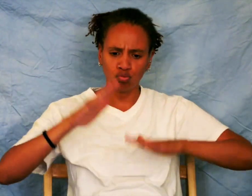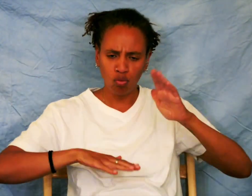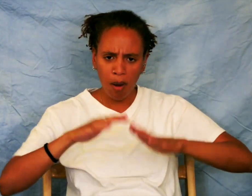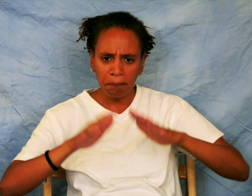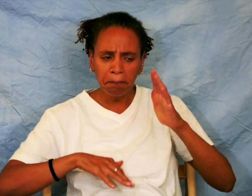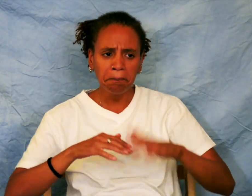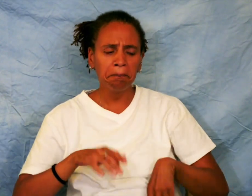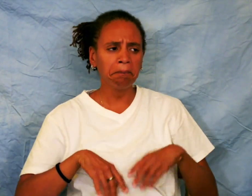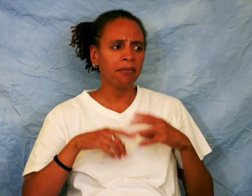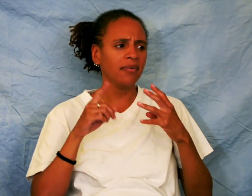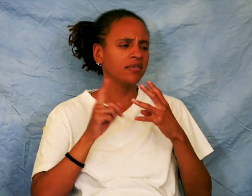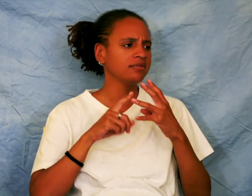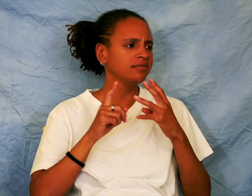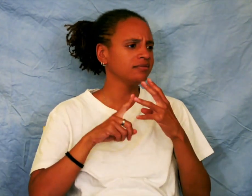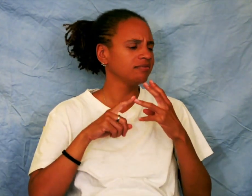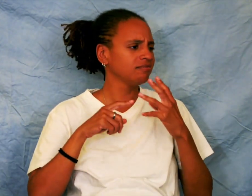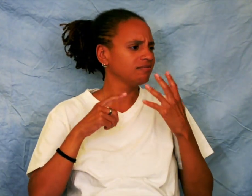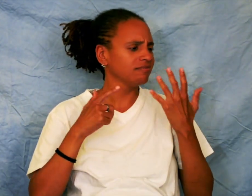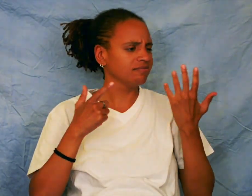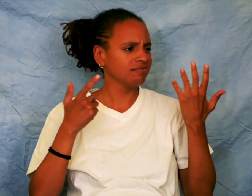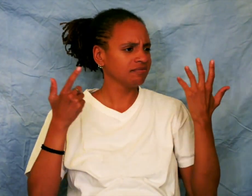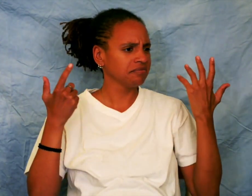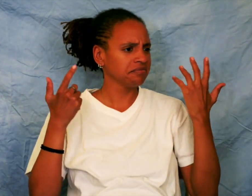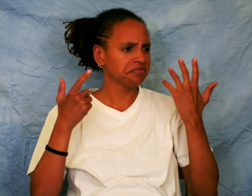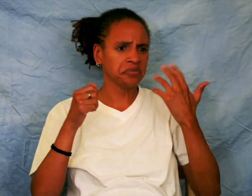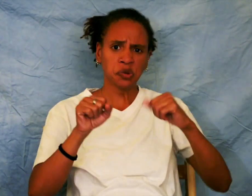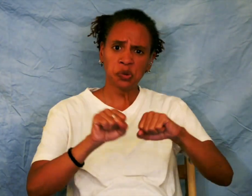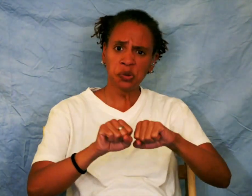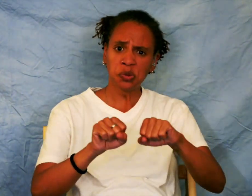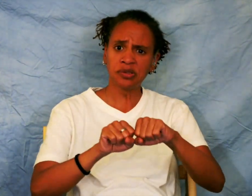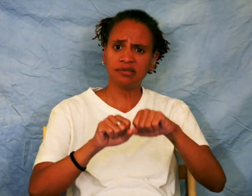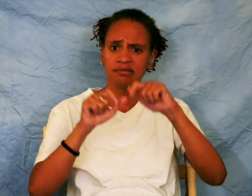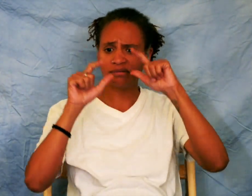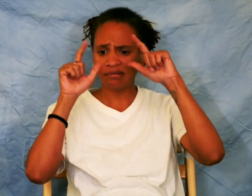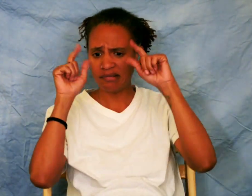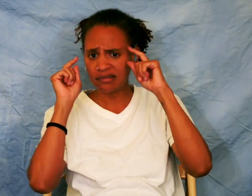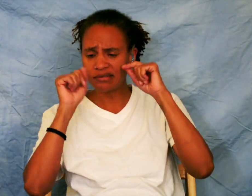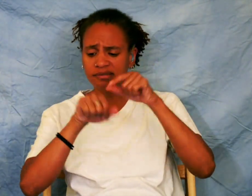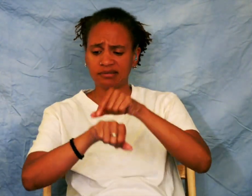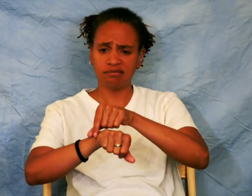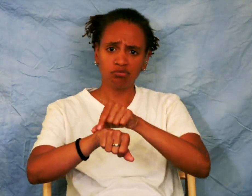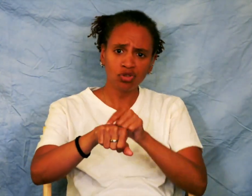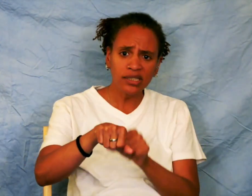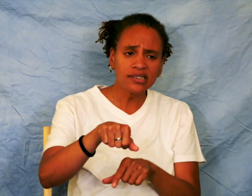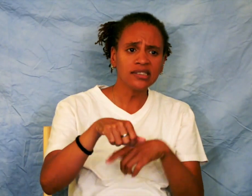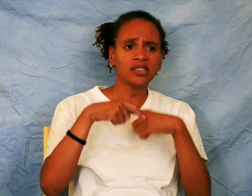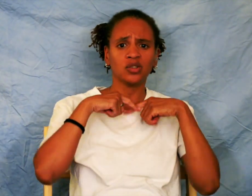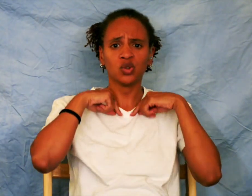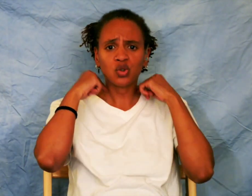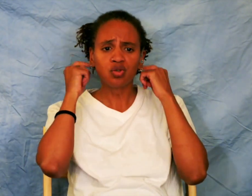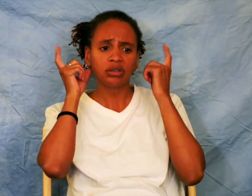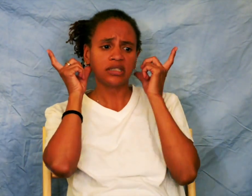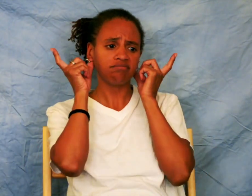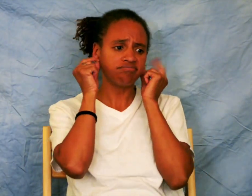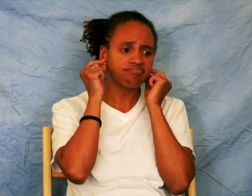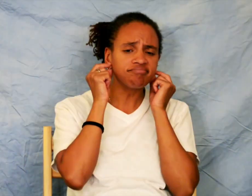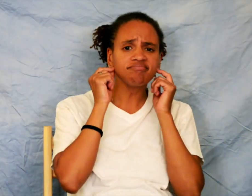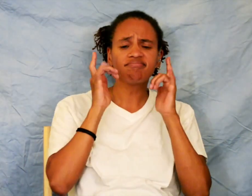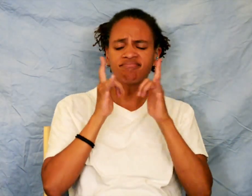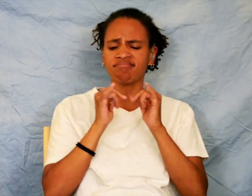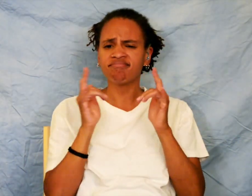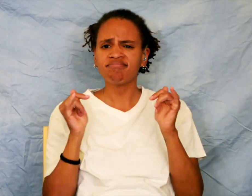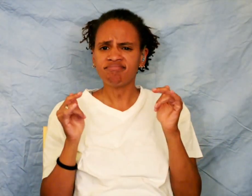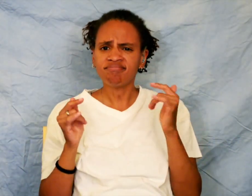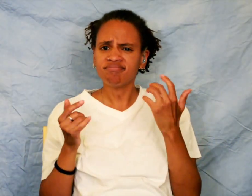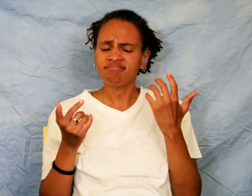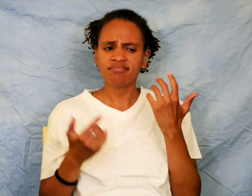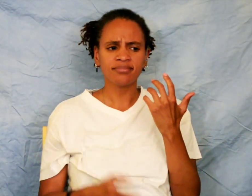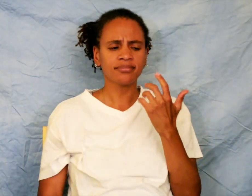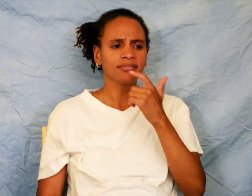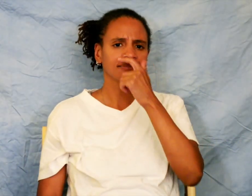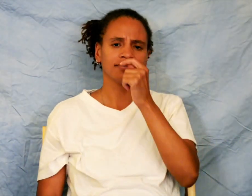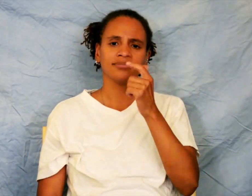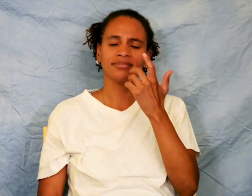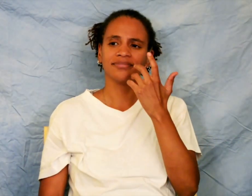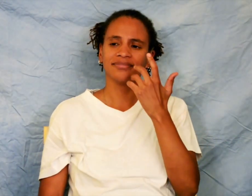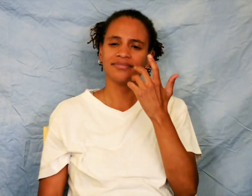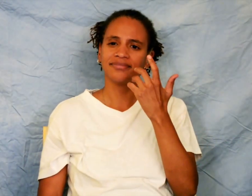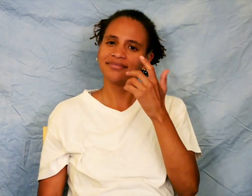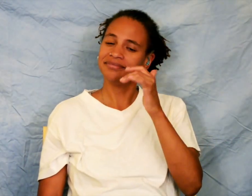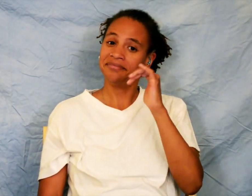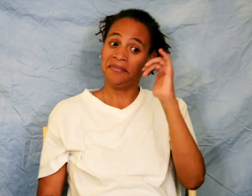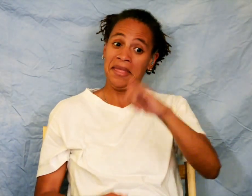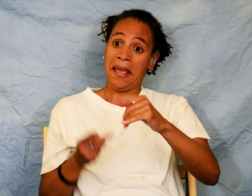drums...shoes, glasses, bracelets, jewelry...all kinds of things. It was at the market where